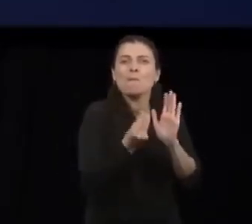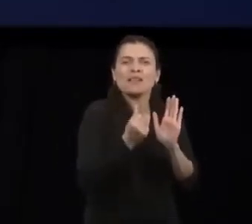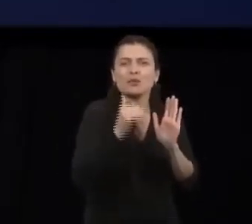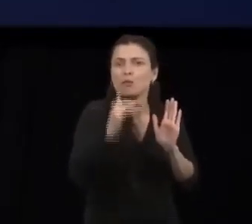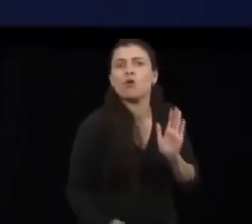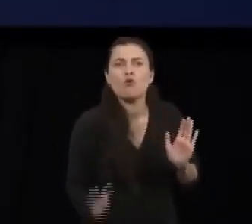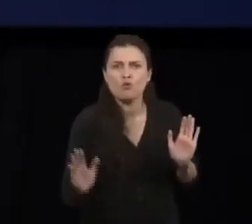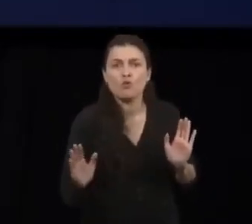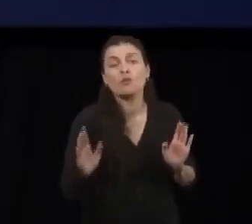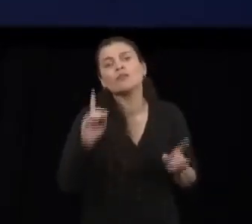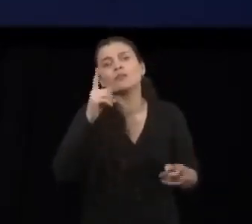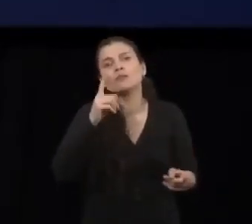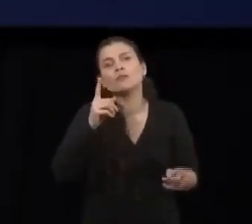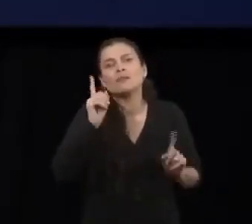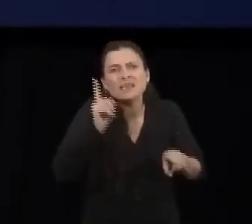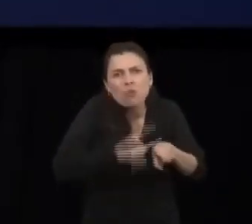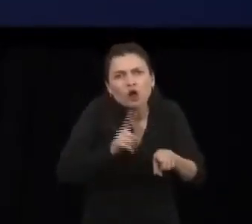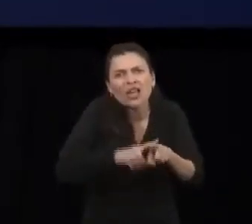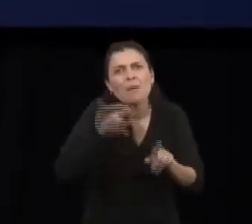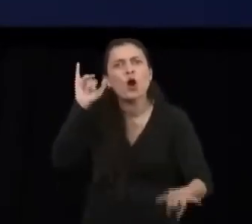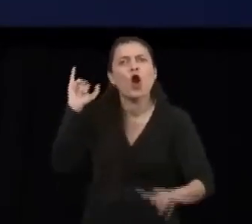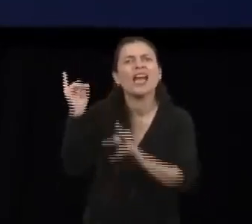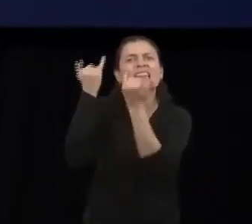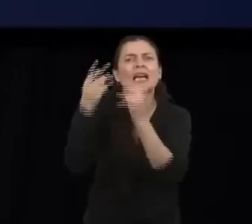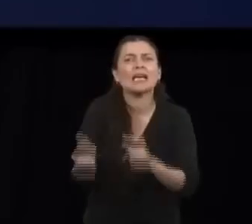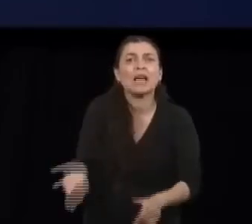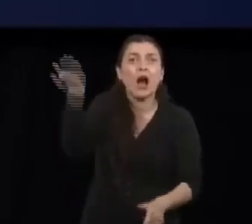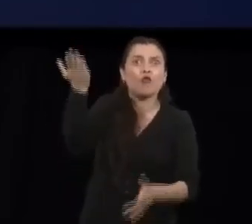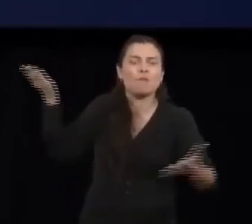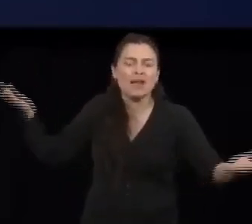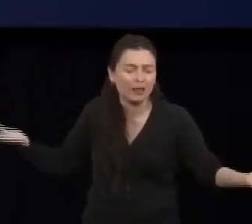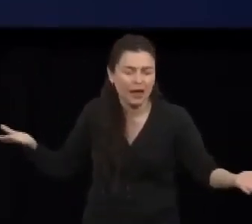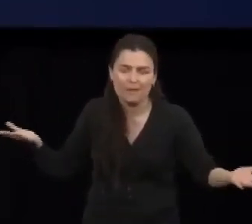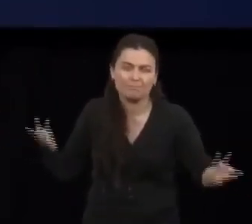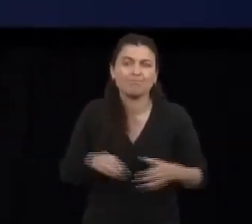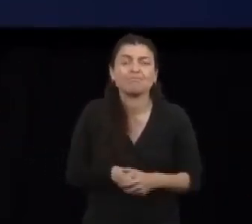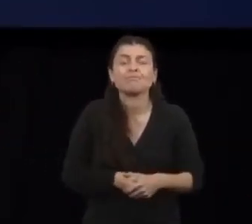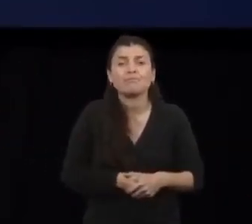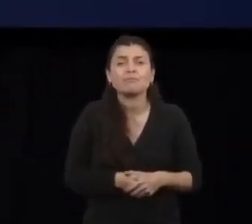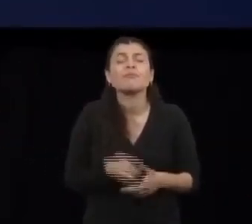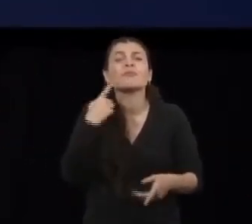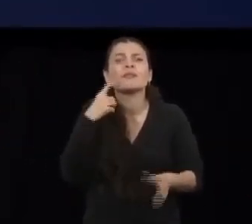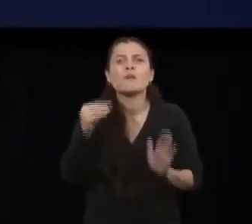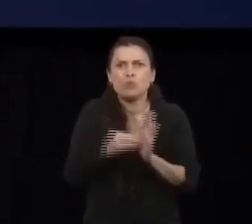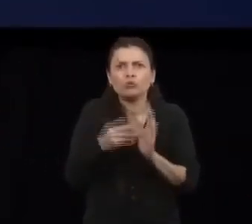The country's risk was around 3000 basic points. That high interest rate generated